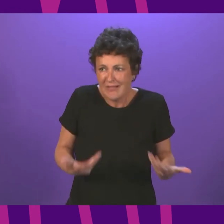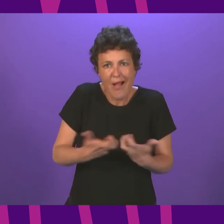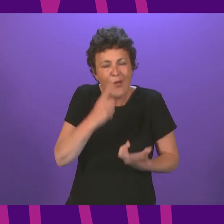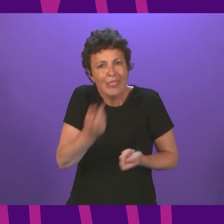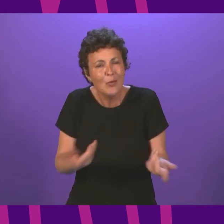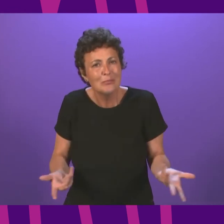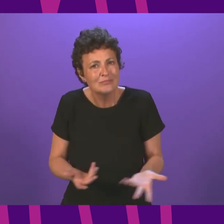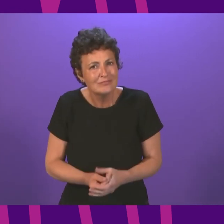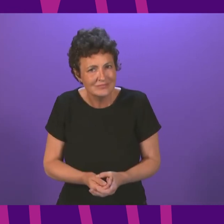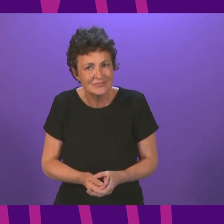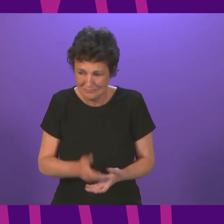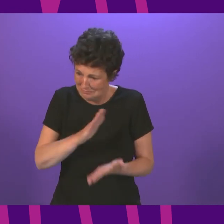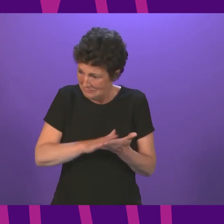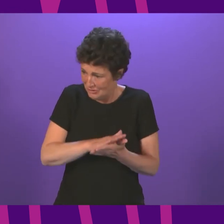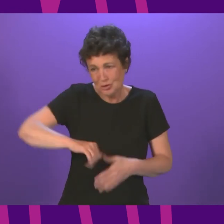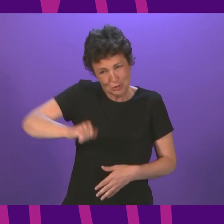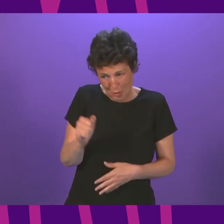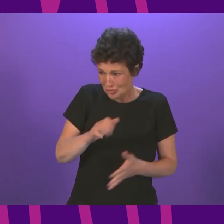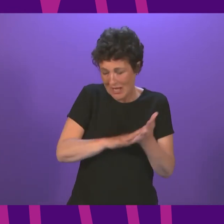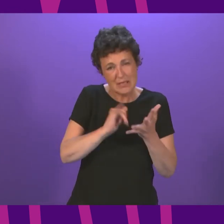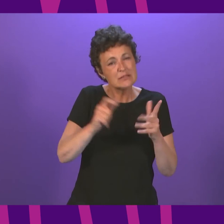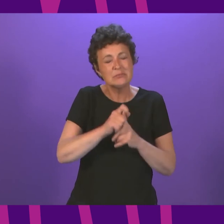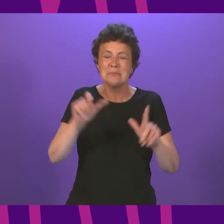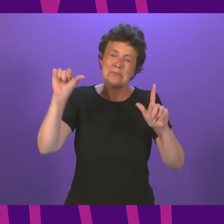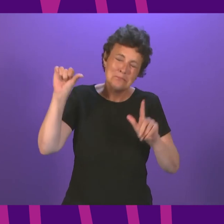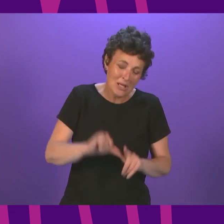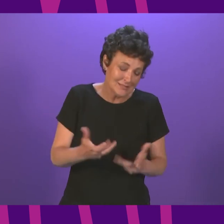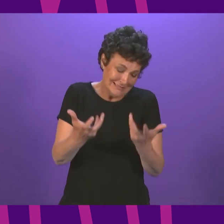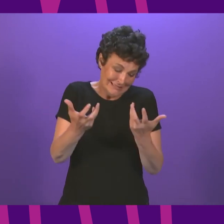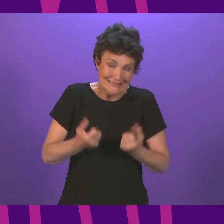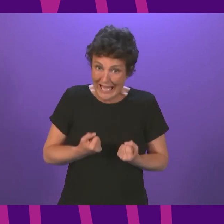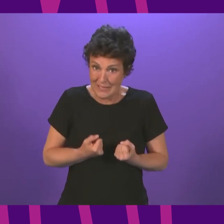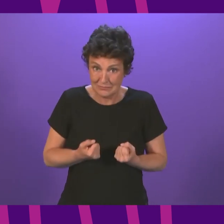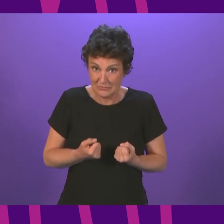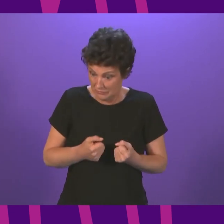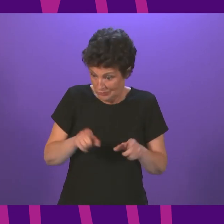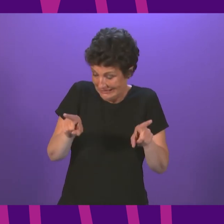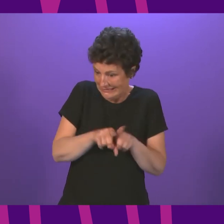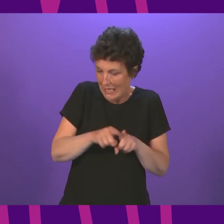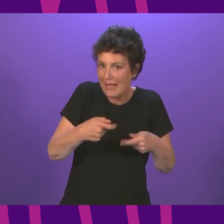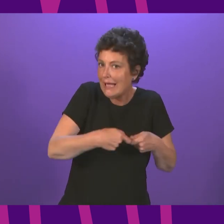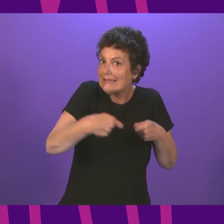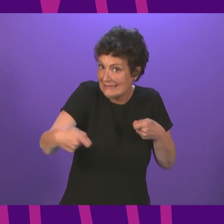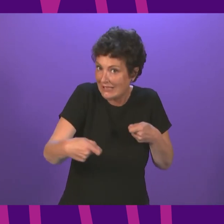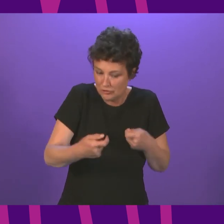it will become—when the powers are no longer appropriate, it should be repealed as soon